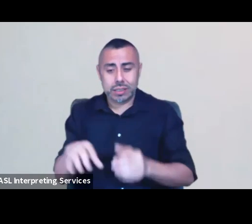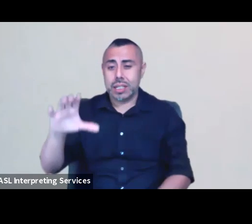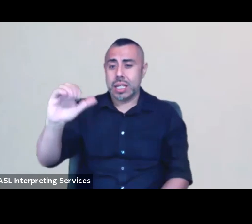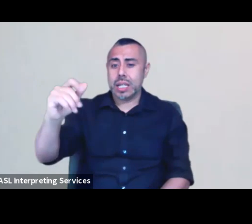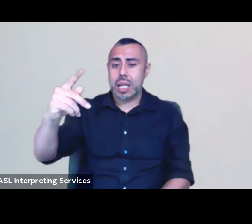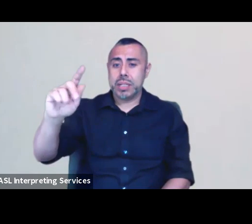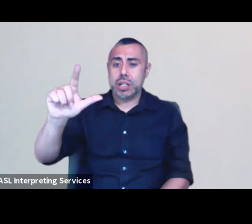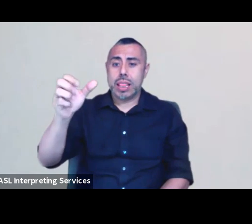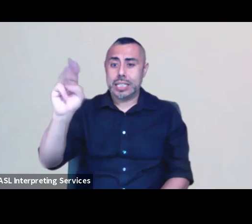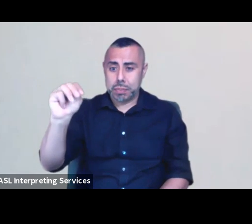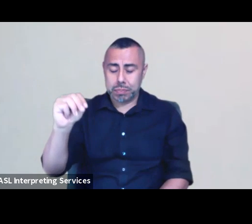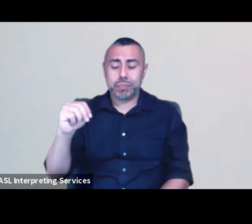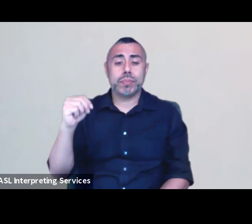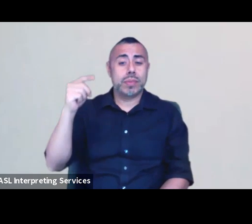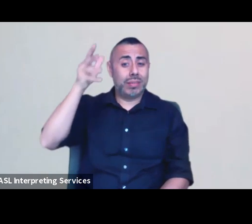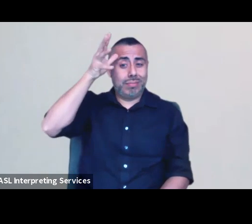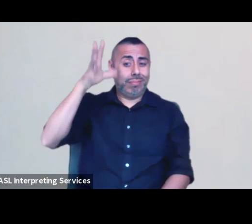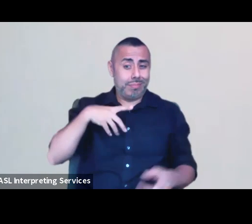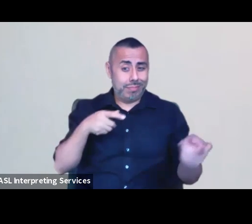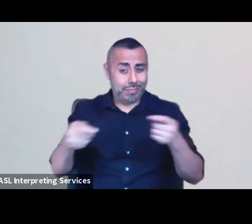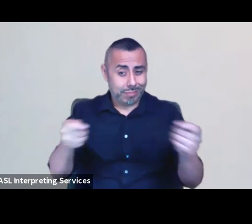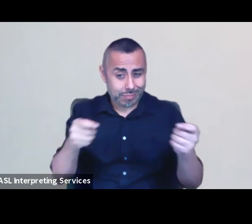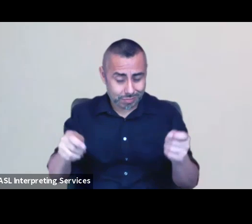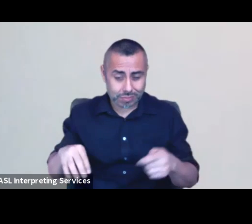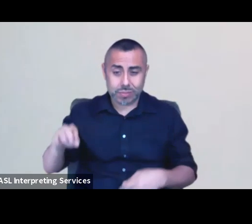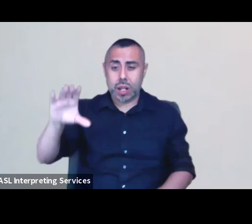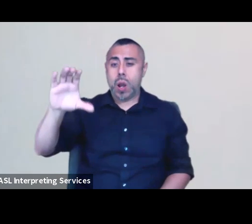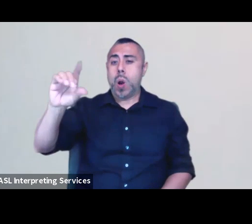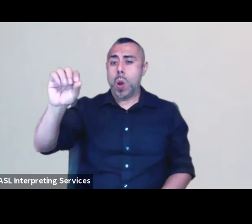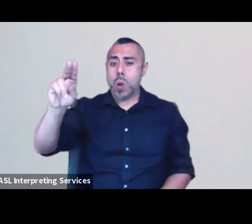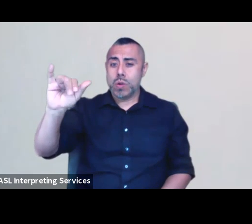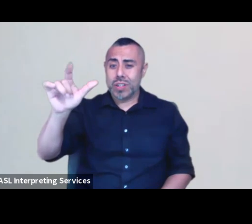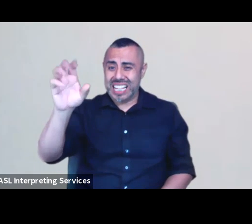and white supremacy all work together to ensure the flow of wealth